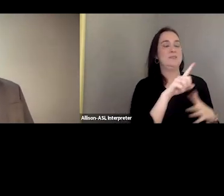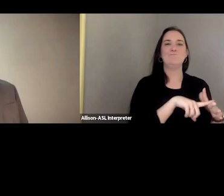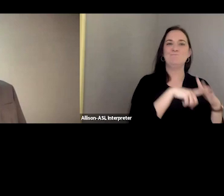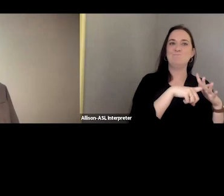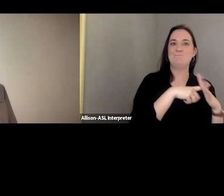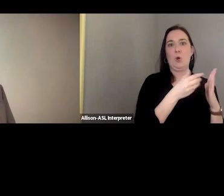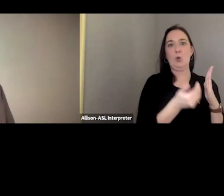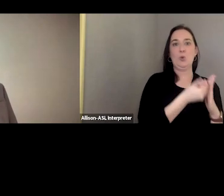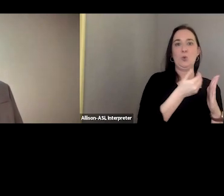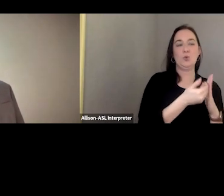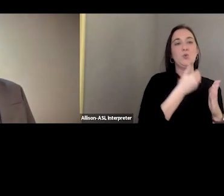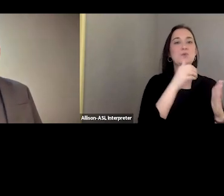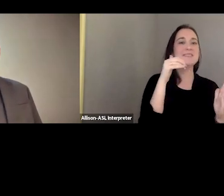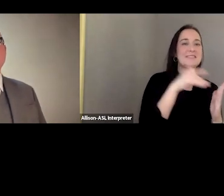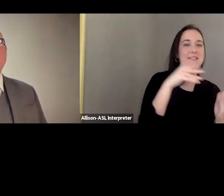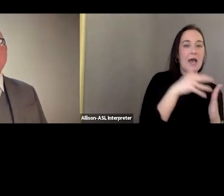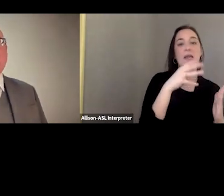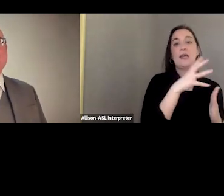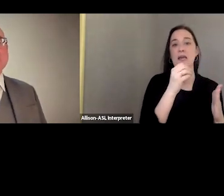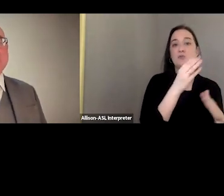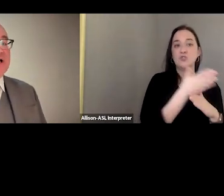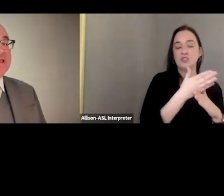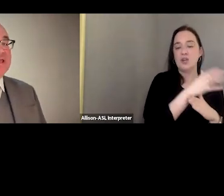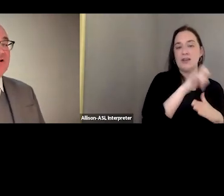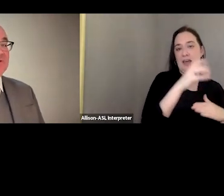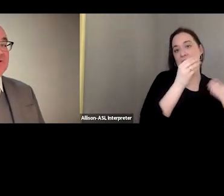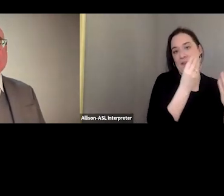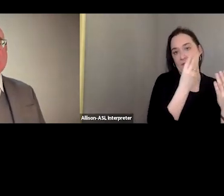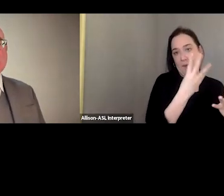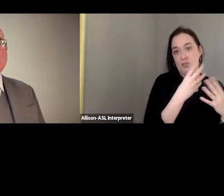because we are just working on a manuscript on this very topic. So I am very thrilled today.